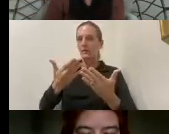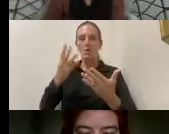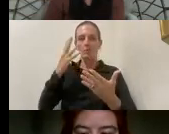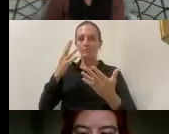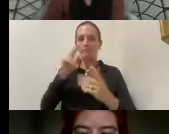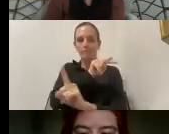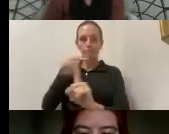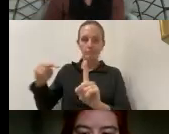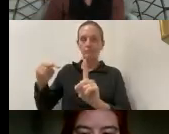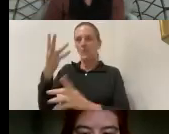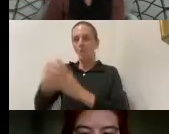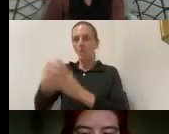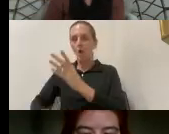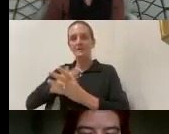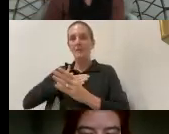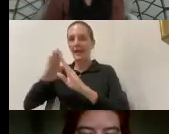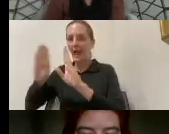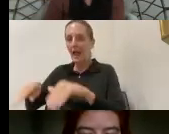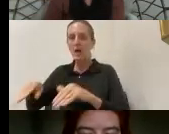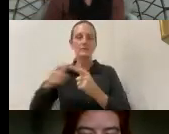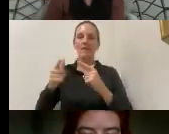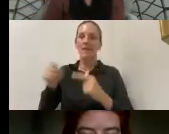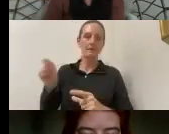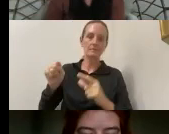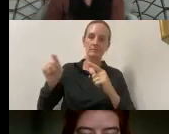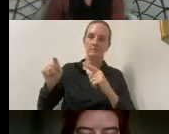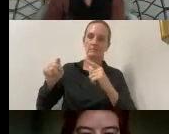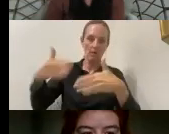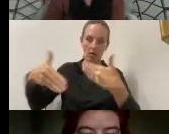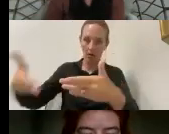That's why I got involved. And we can go to the next slide. Yay!